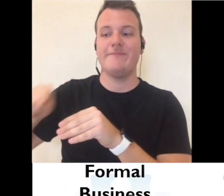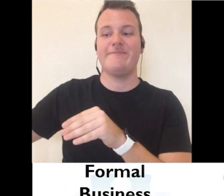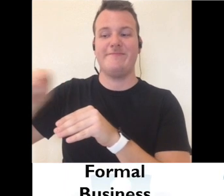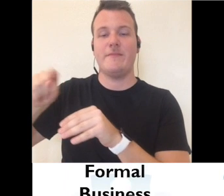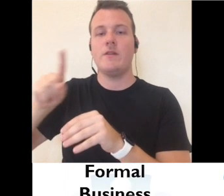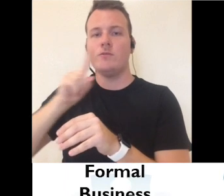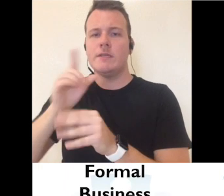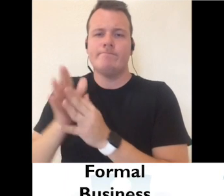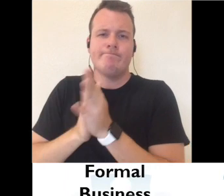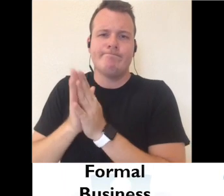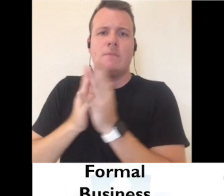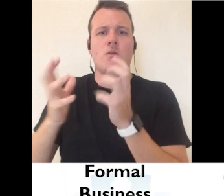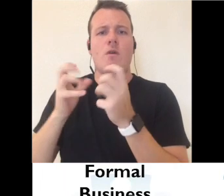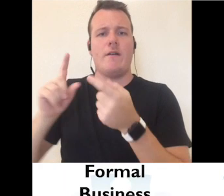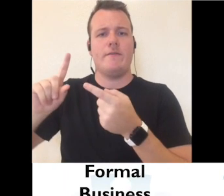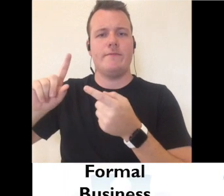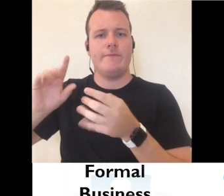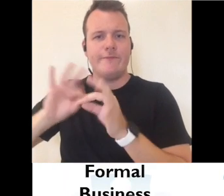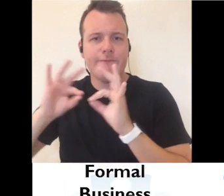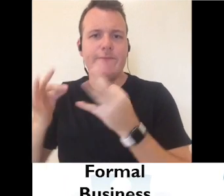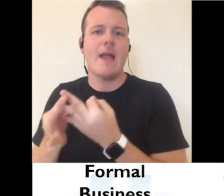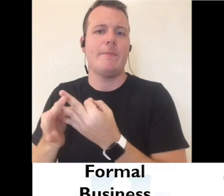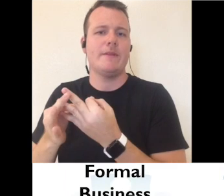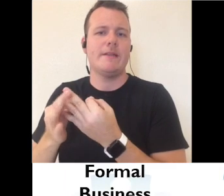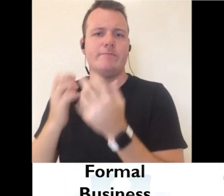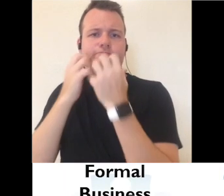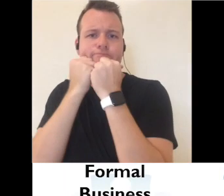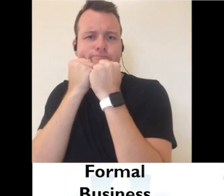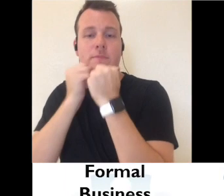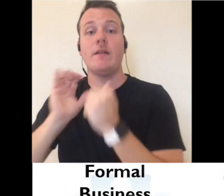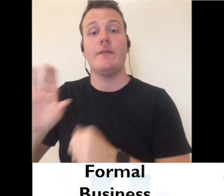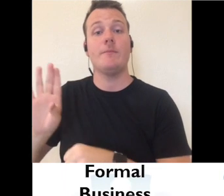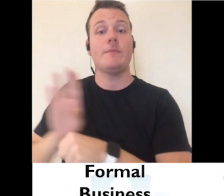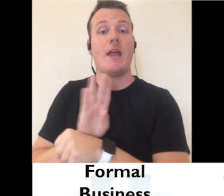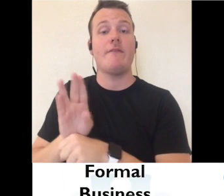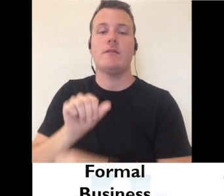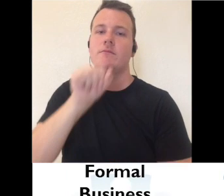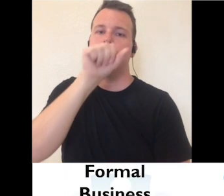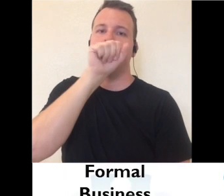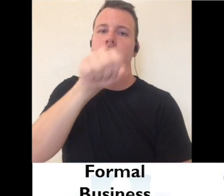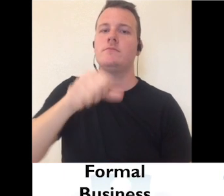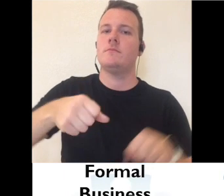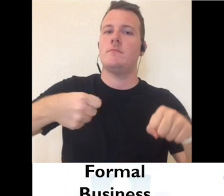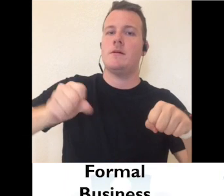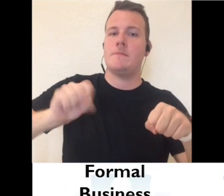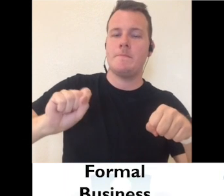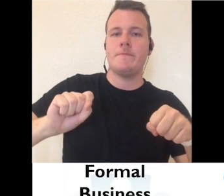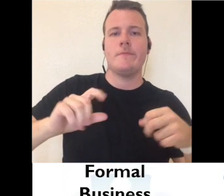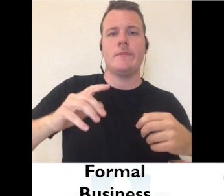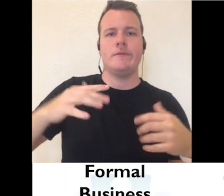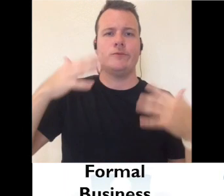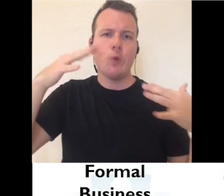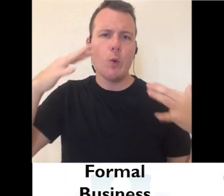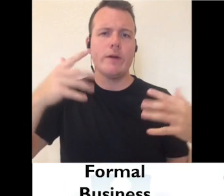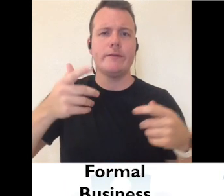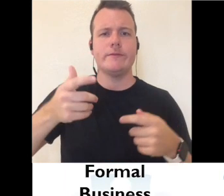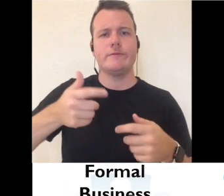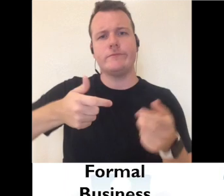interact, but their behavior was that they loved motorcycles, and they loved things that were noisy like rifles and all those things. And so- so people that